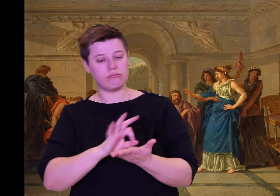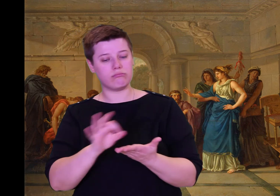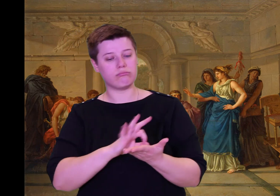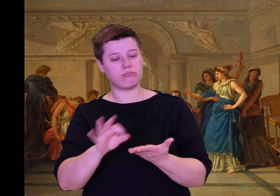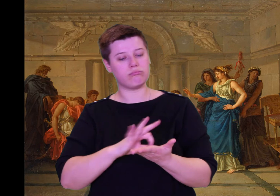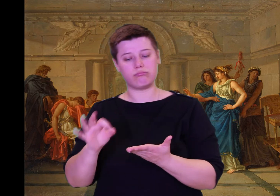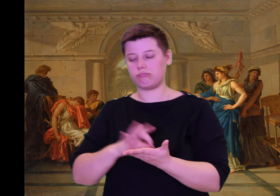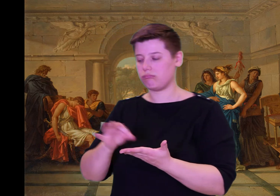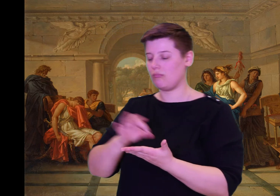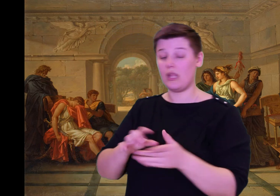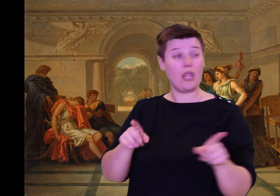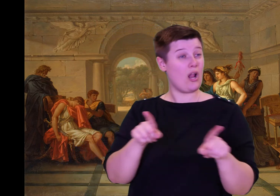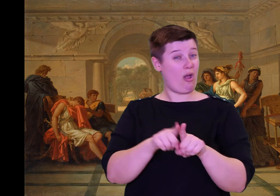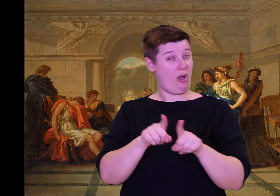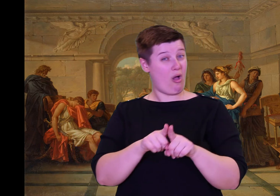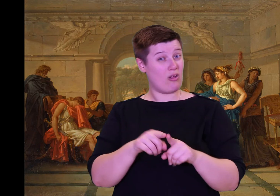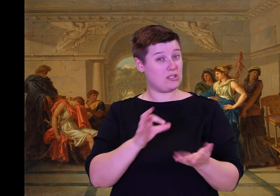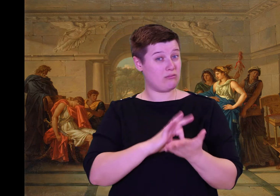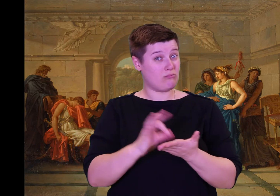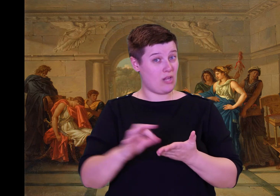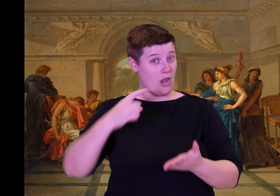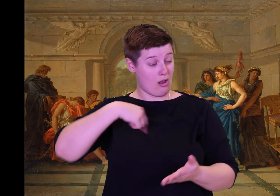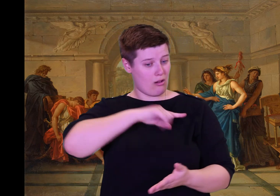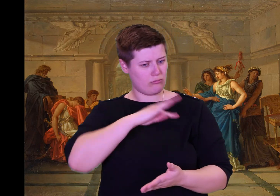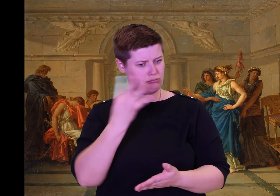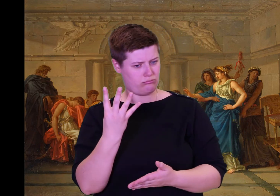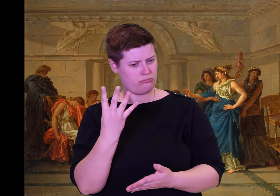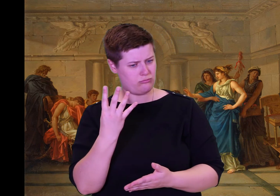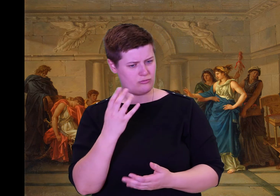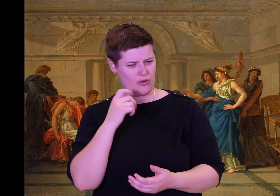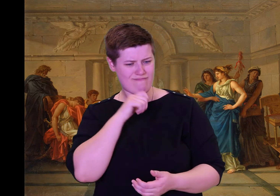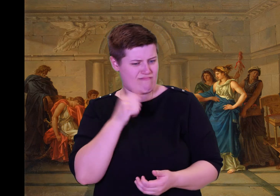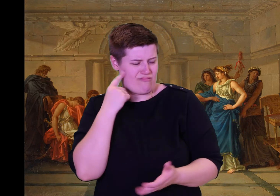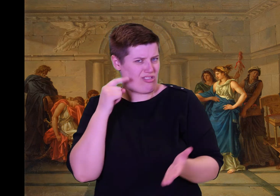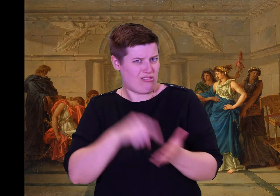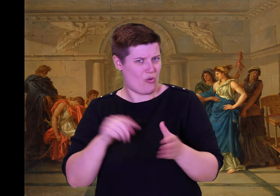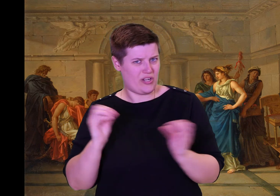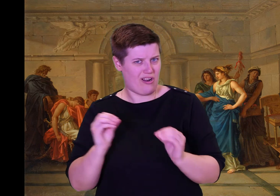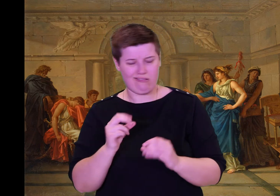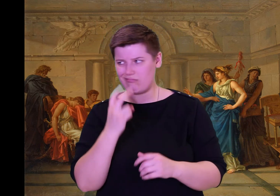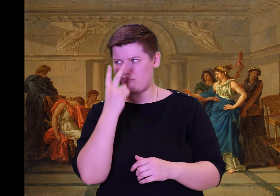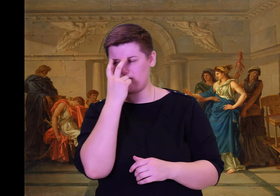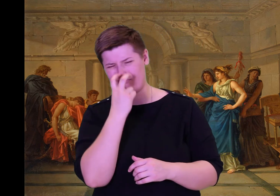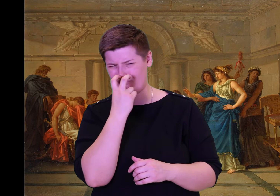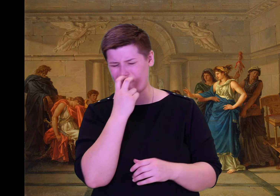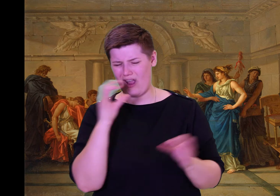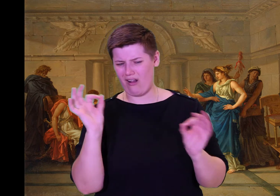hideout, stinking of salt-bred seals. Who would lie down to rest beside a creature